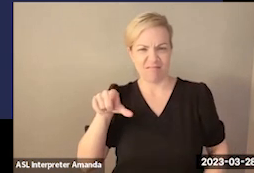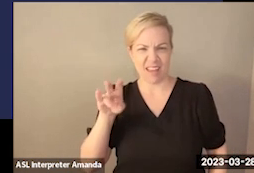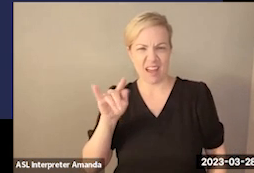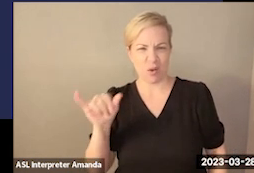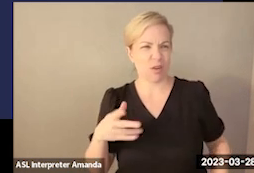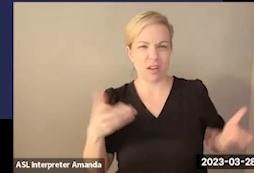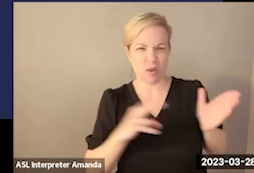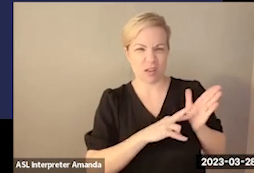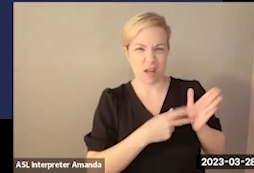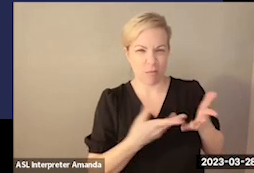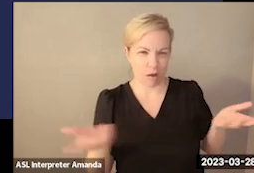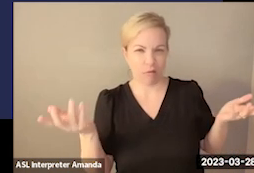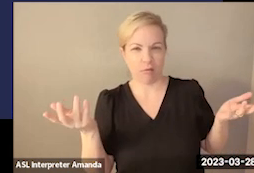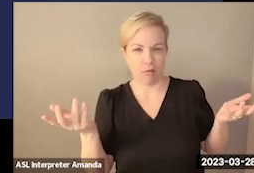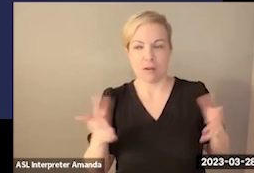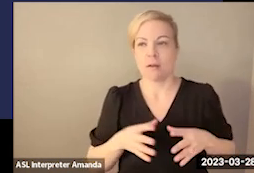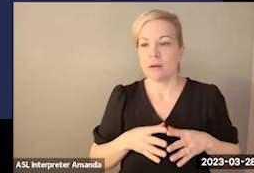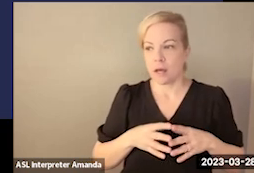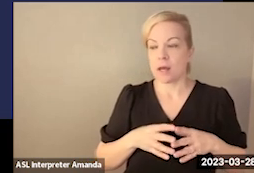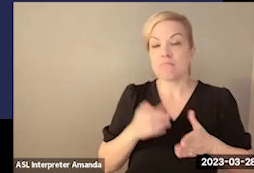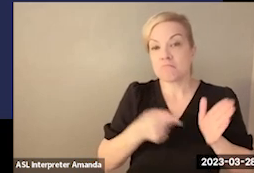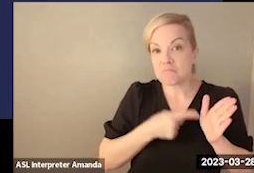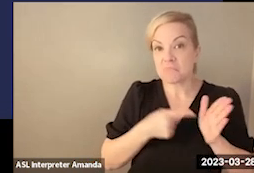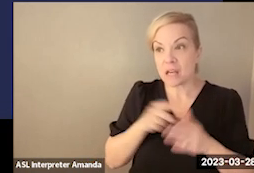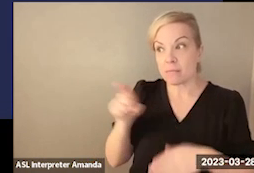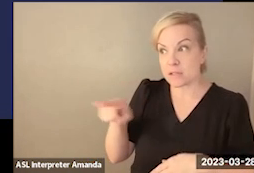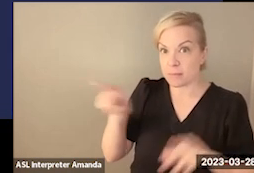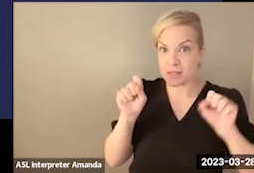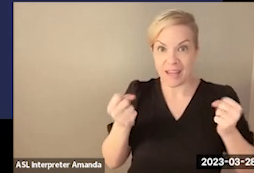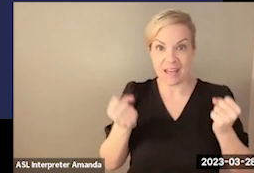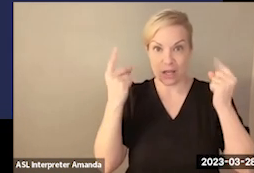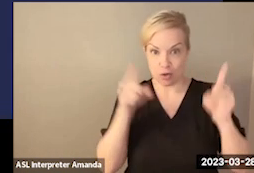Debbie Stine, Science & Technology Policy Academy: And sometimes they can understand some of these other concepts.